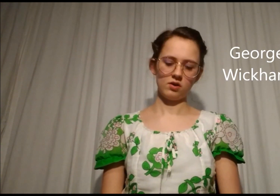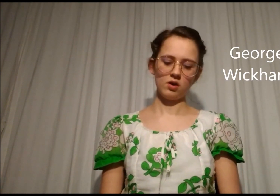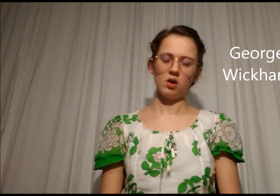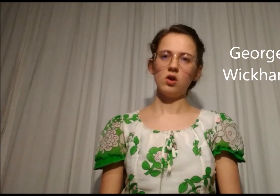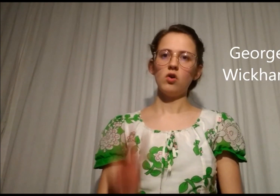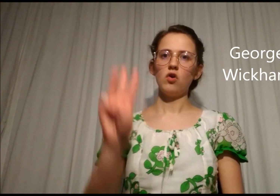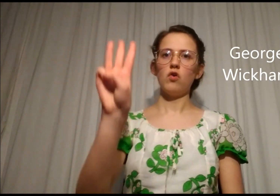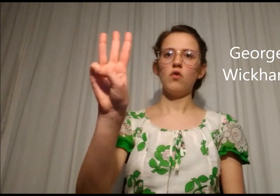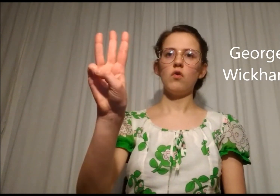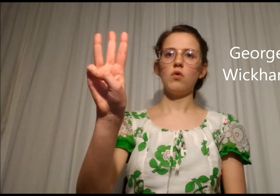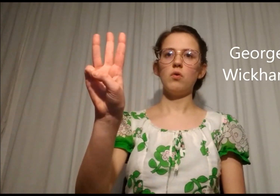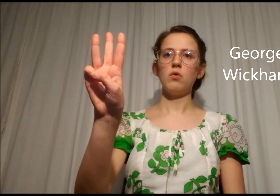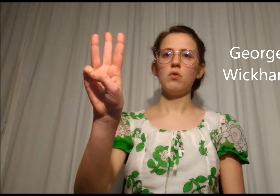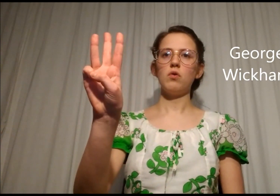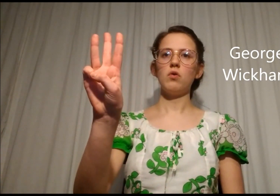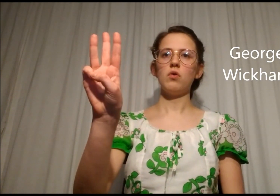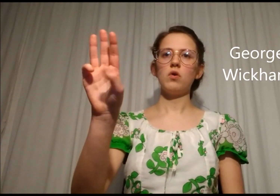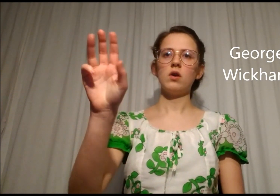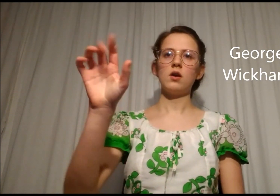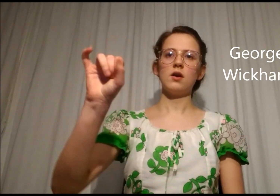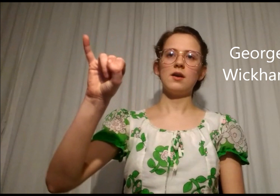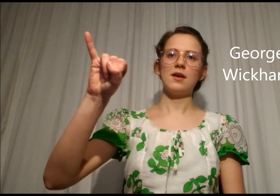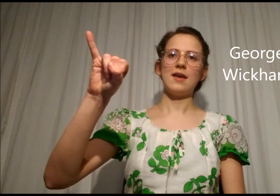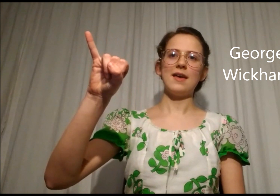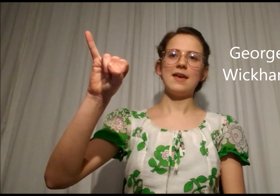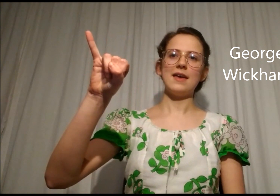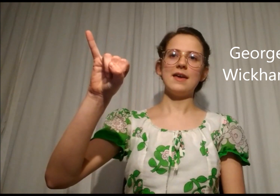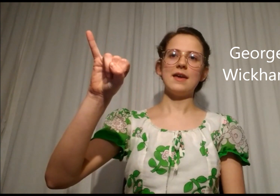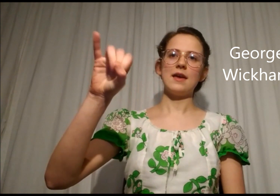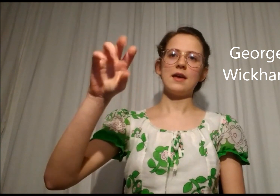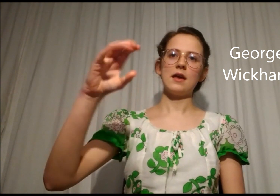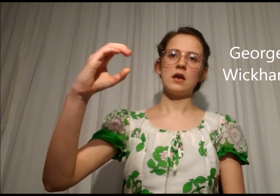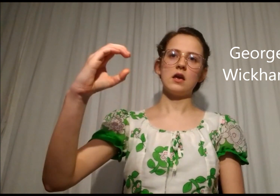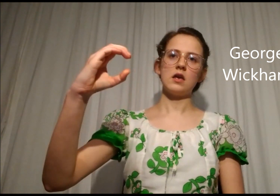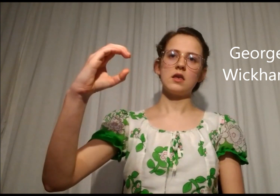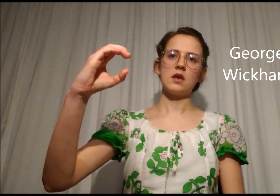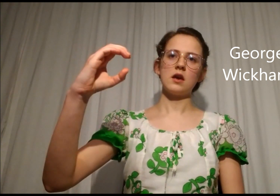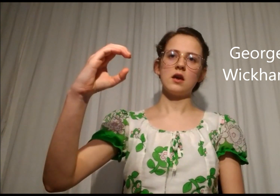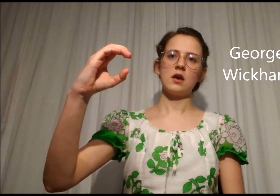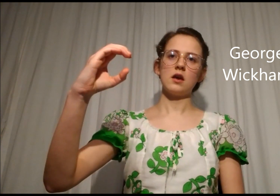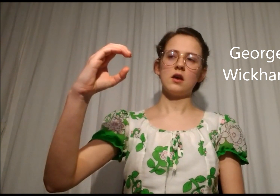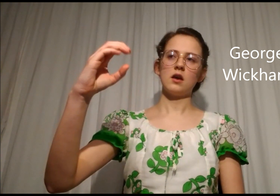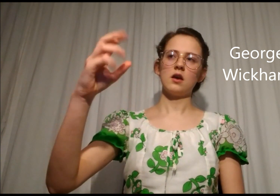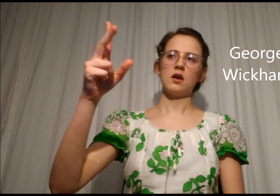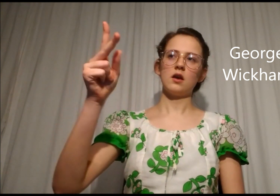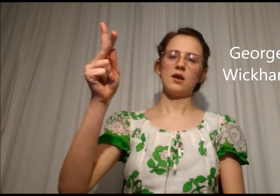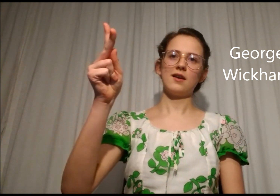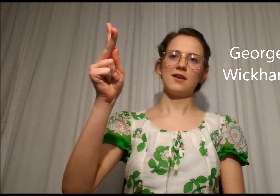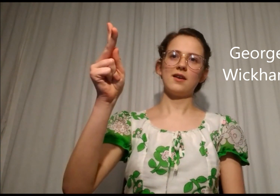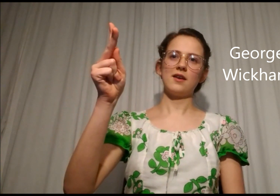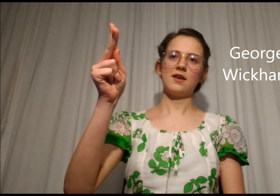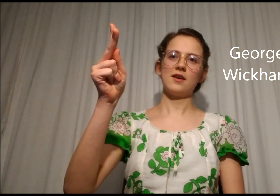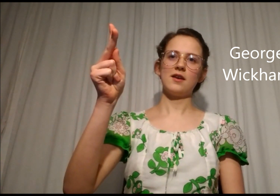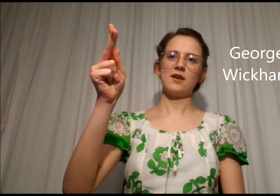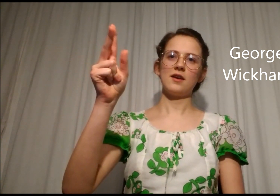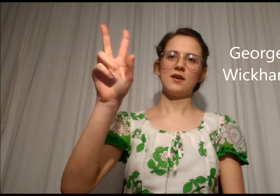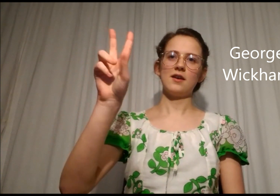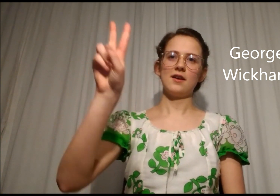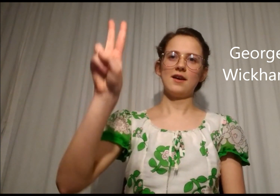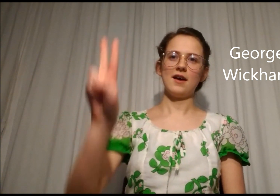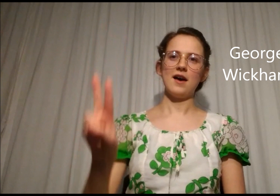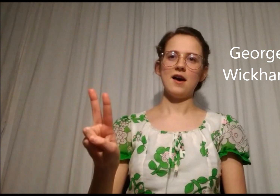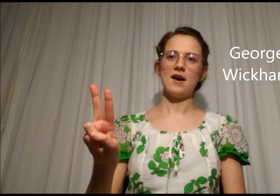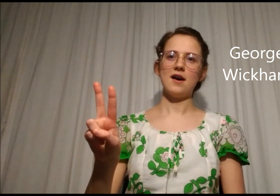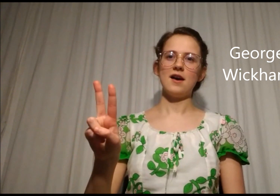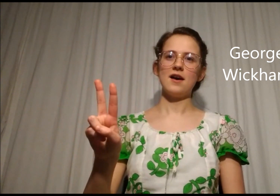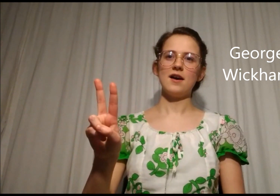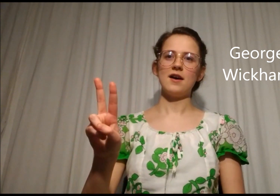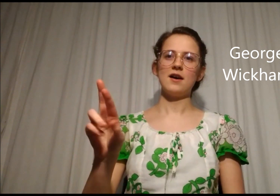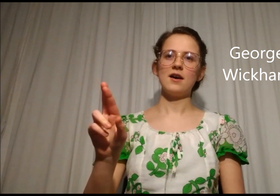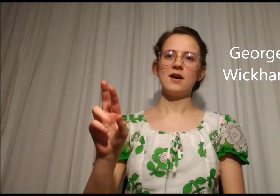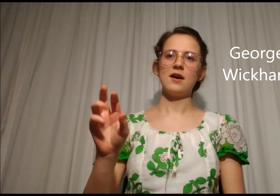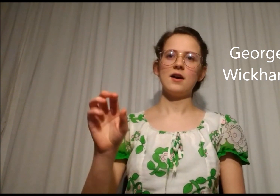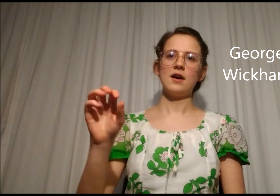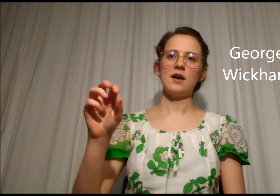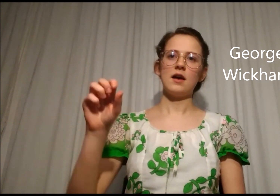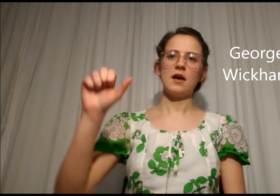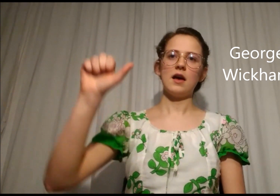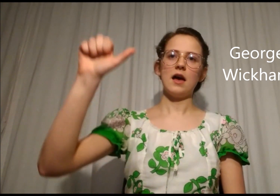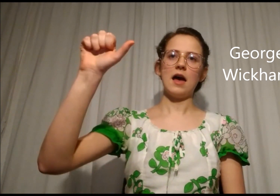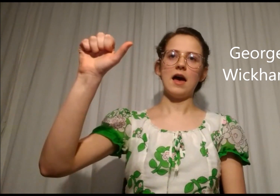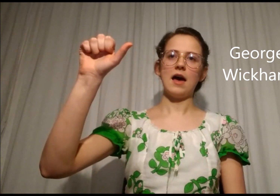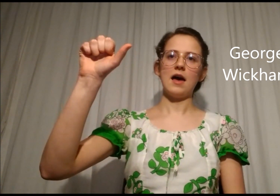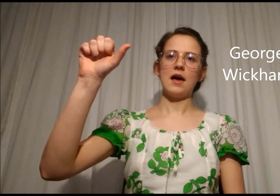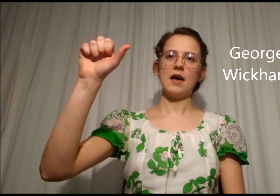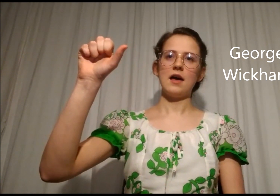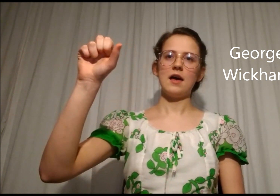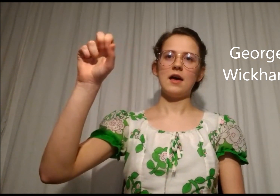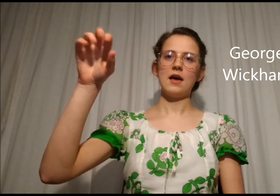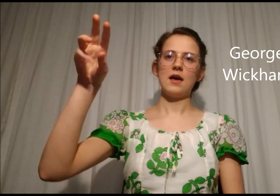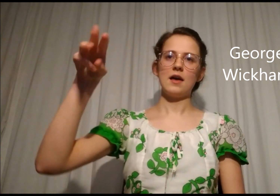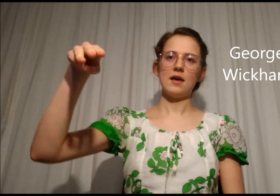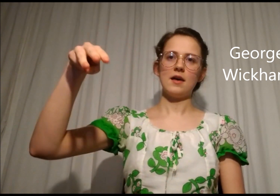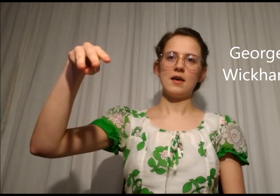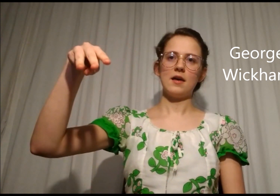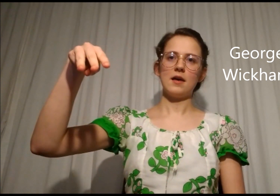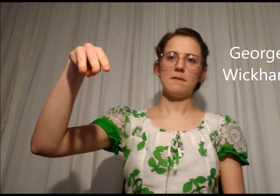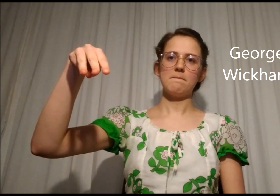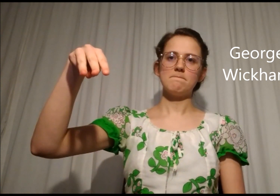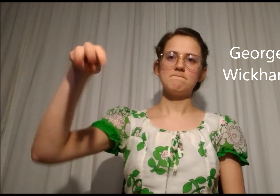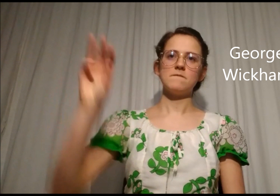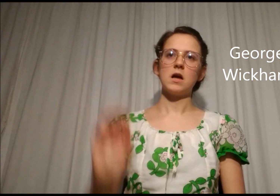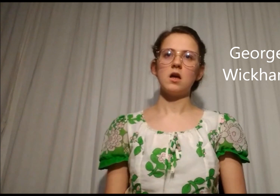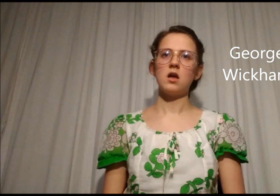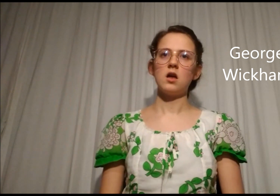W-I-C-K-H-A-M (messed up W)